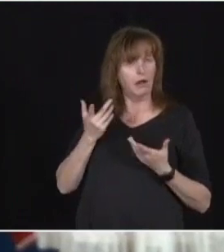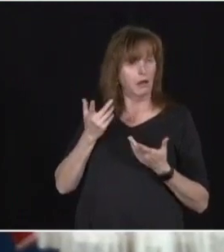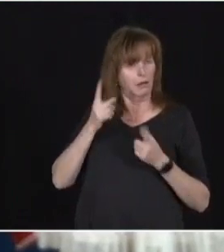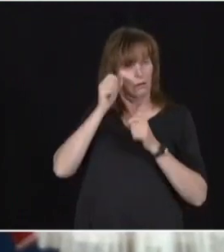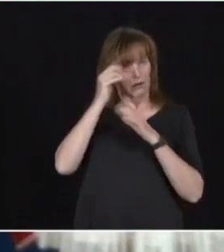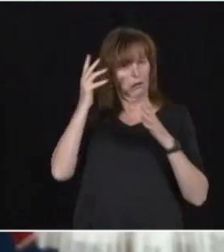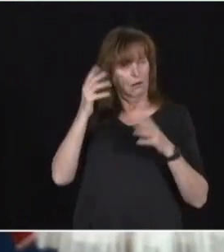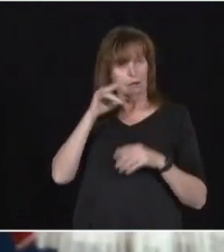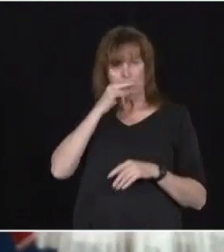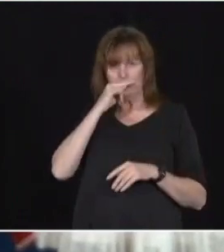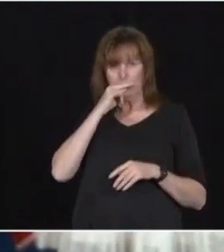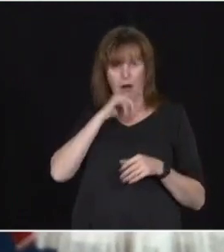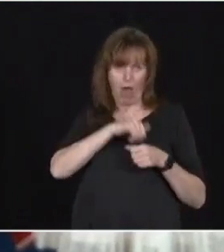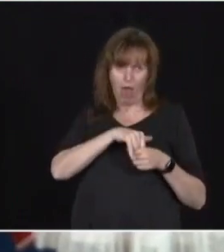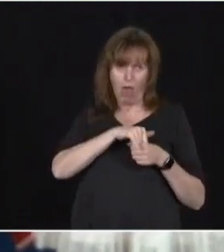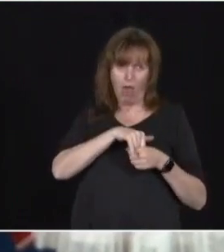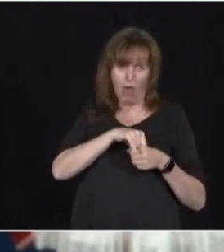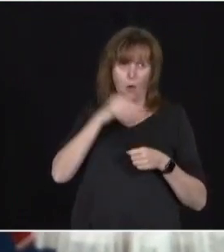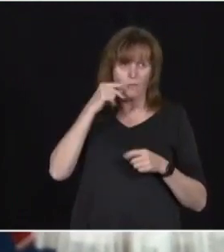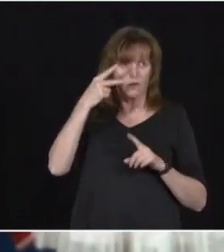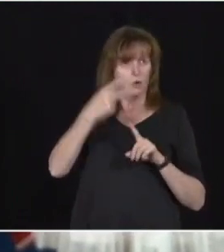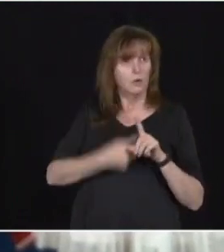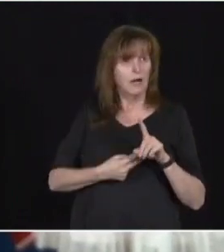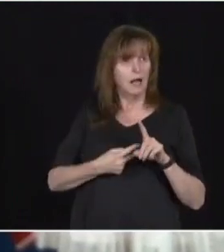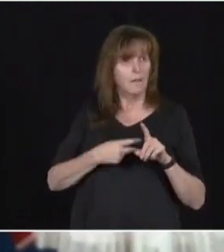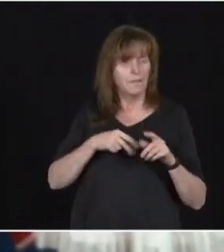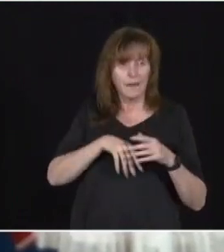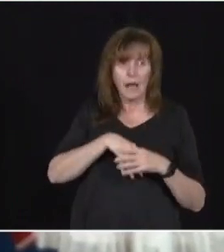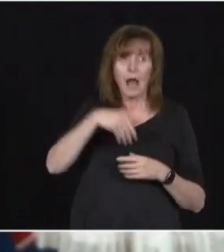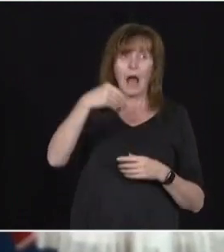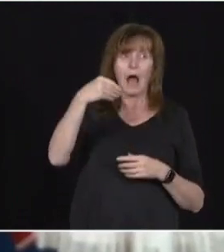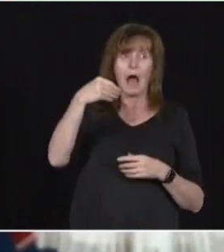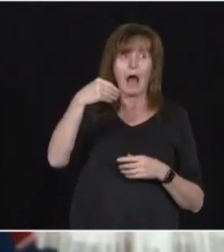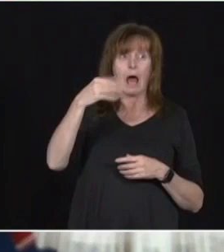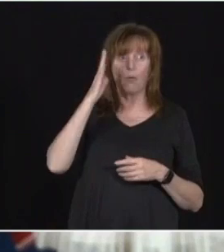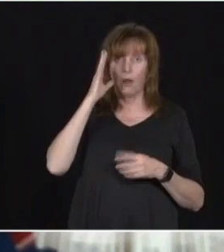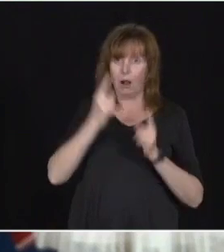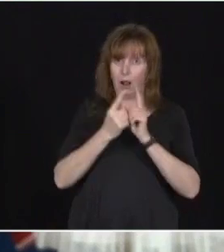Is it realistic to expect kids to observe strict health protocols?